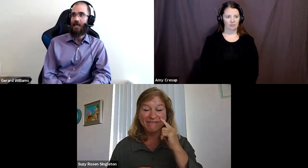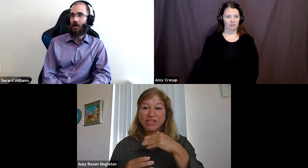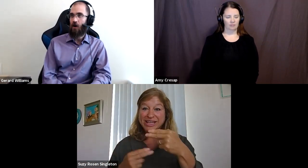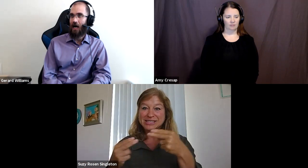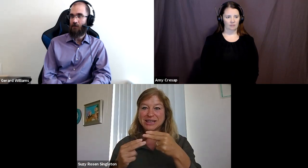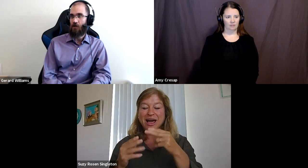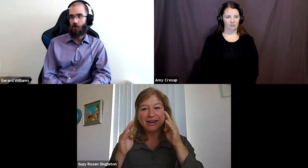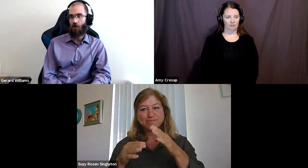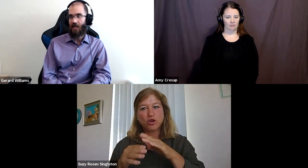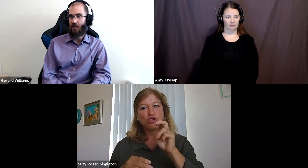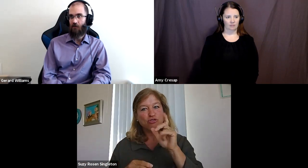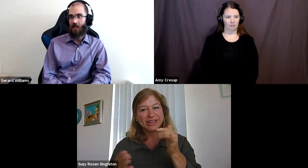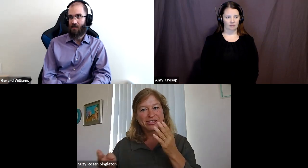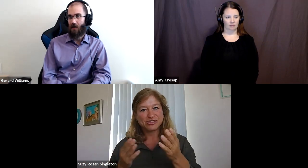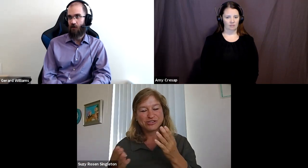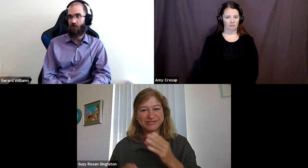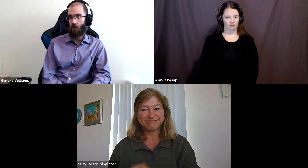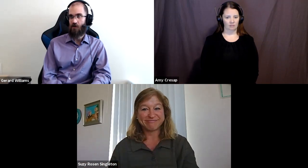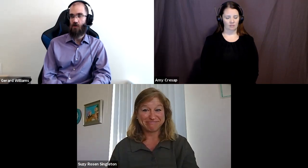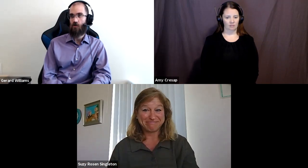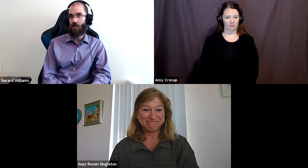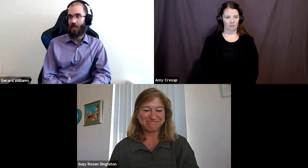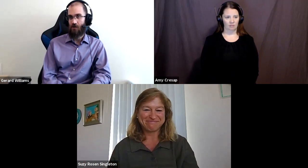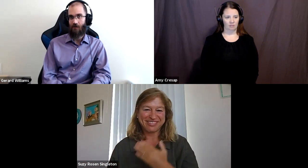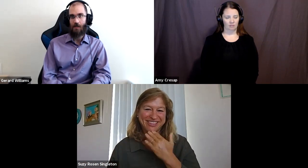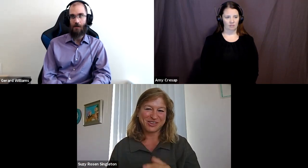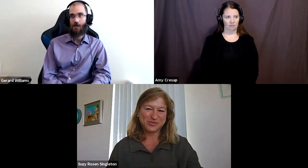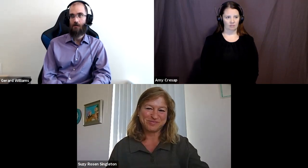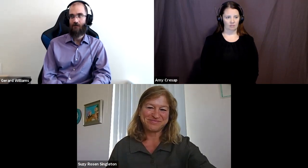Now I'm going to turn over to Eliot for the next slide which focuses on relay services,